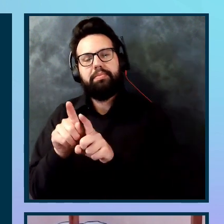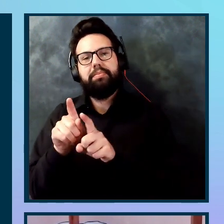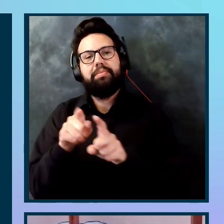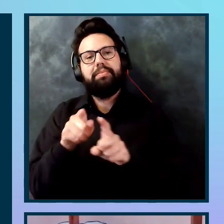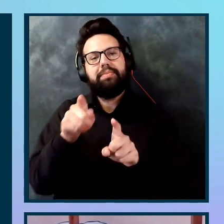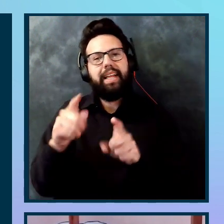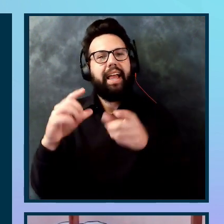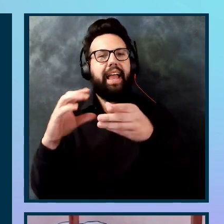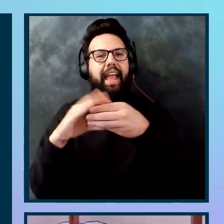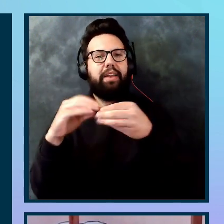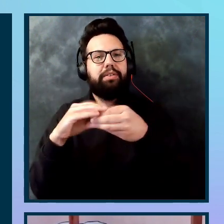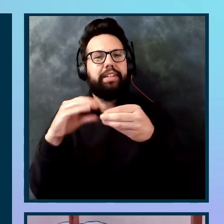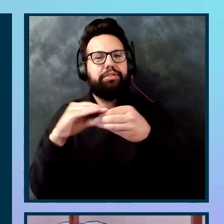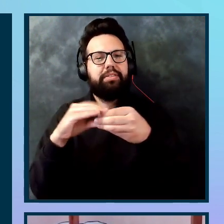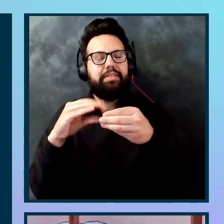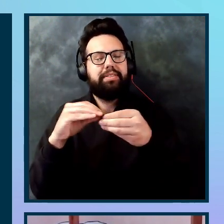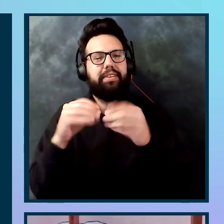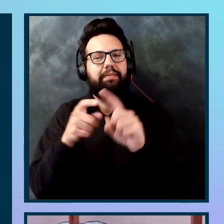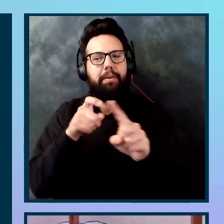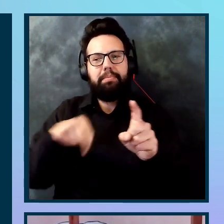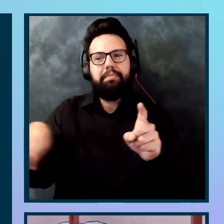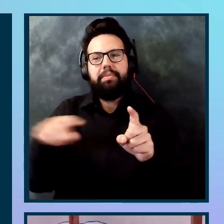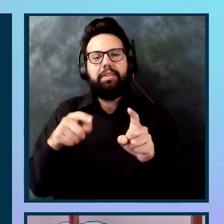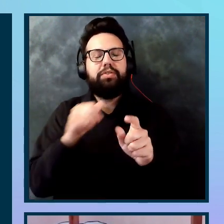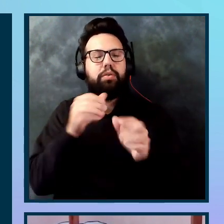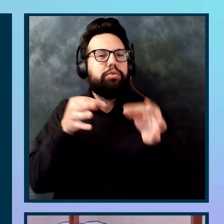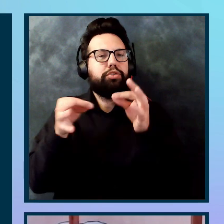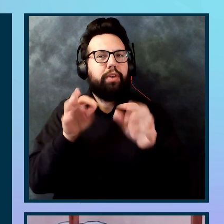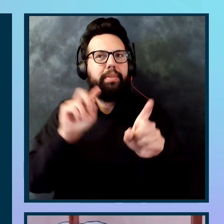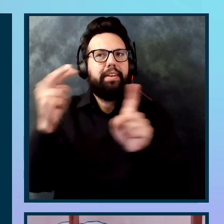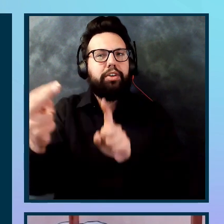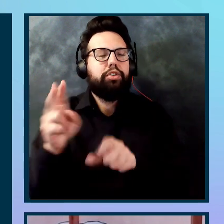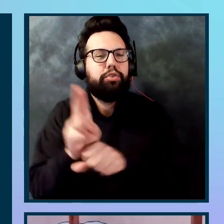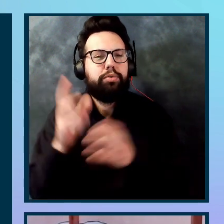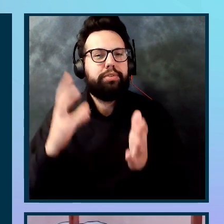Often, they describe more of the code and what the code expectations are from an accessibility perspective